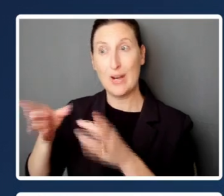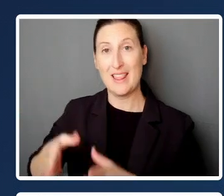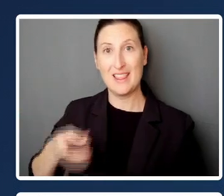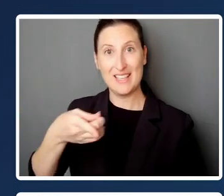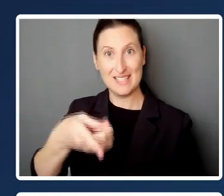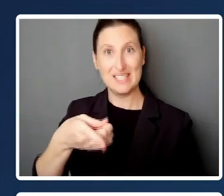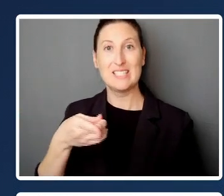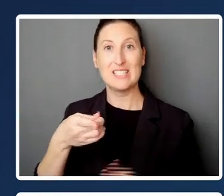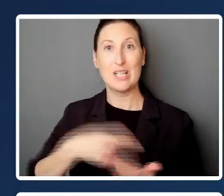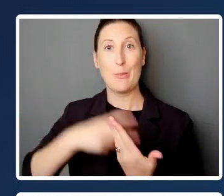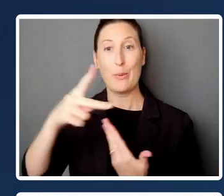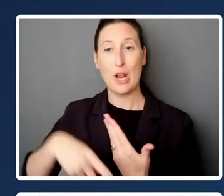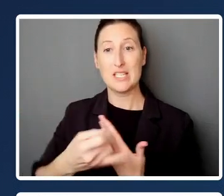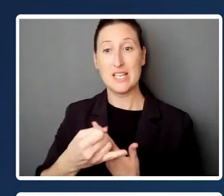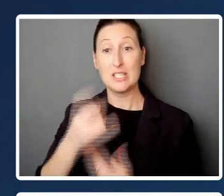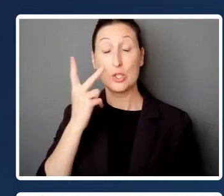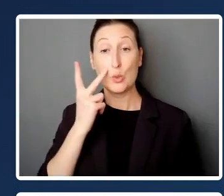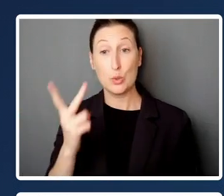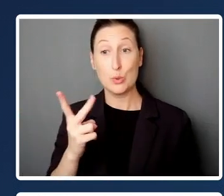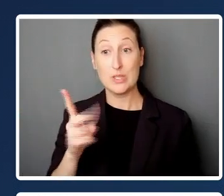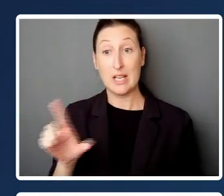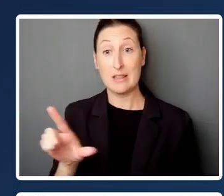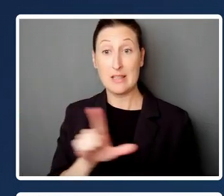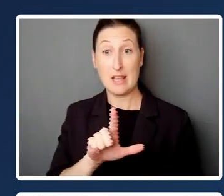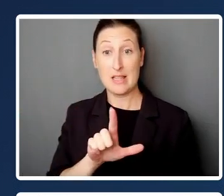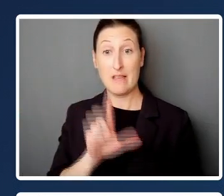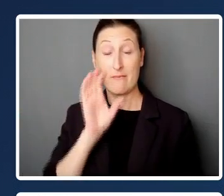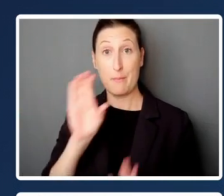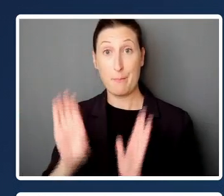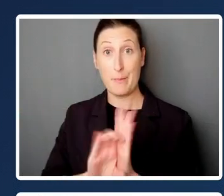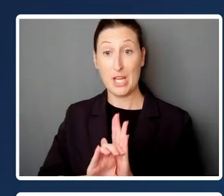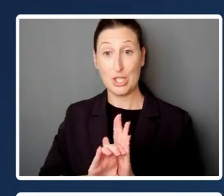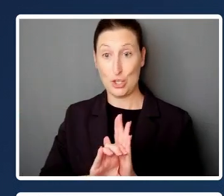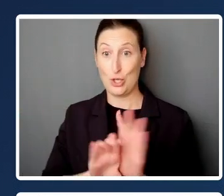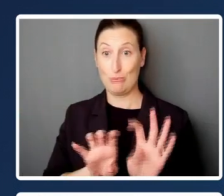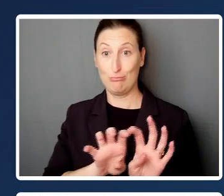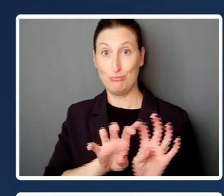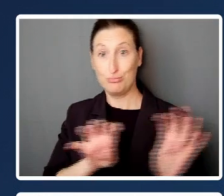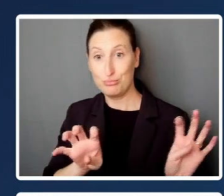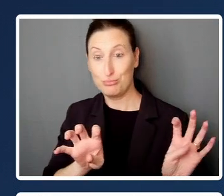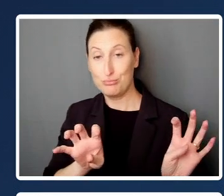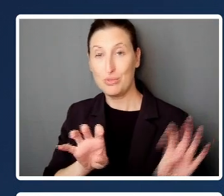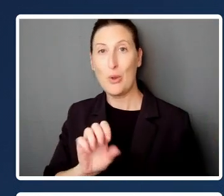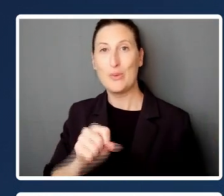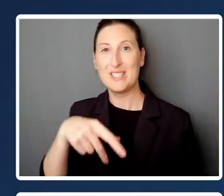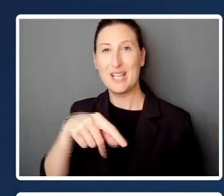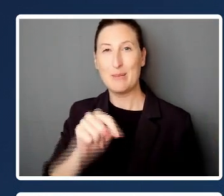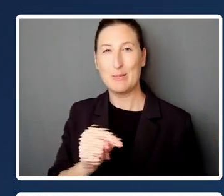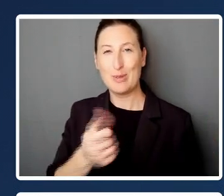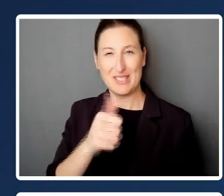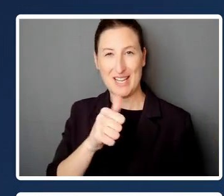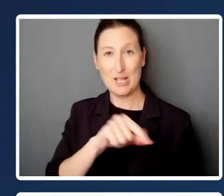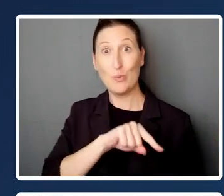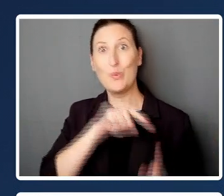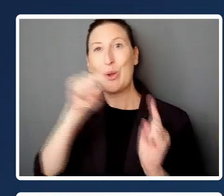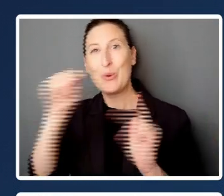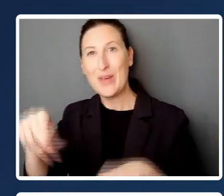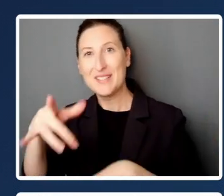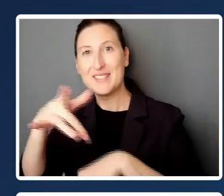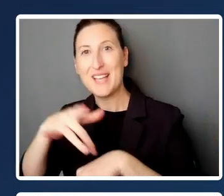on the left was on September 10th when we went to Anacostia Park, right by the little fishing dock.